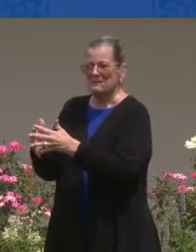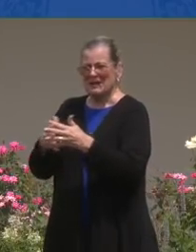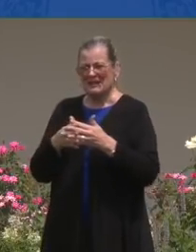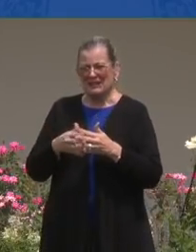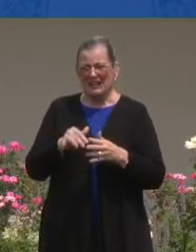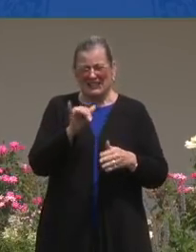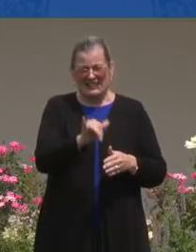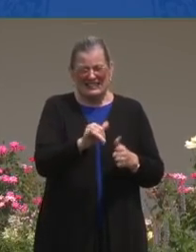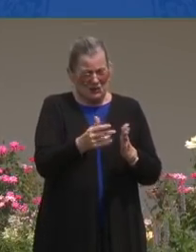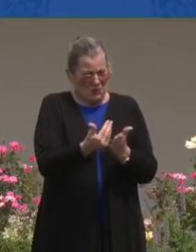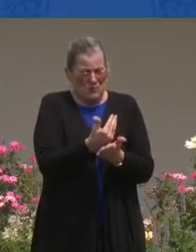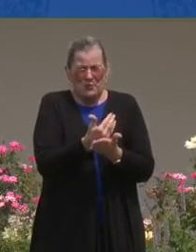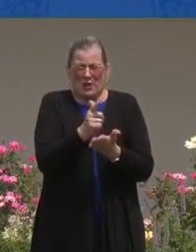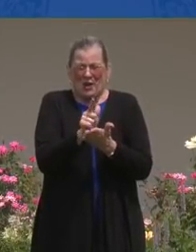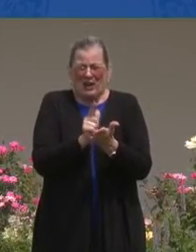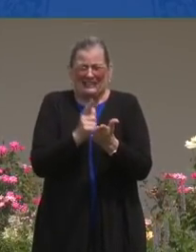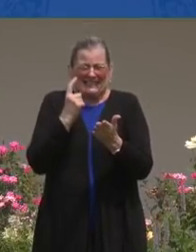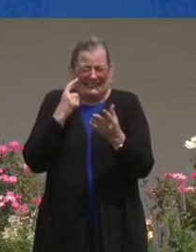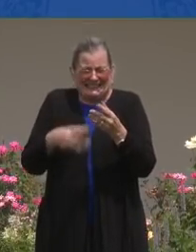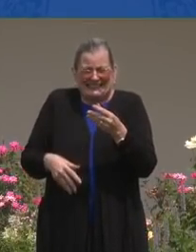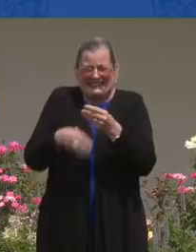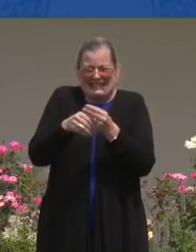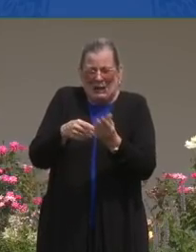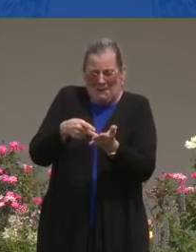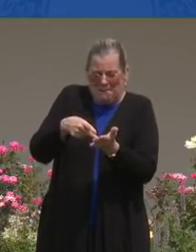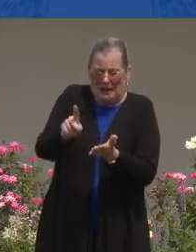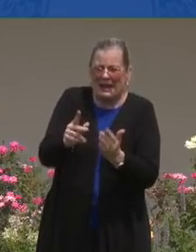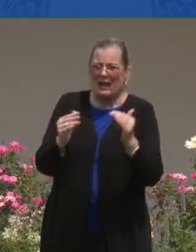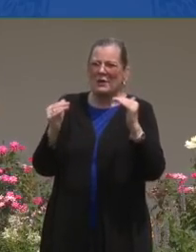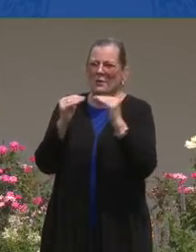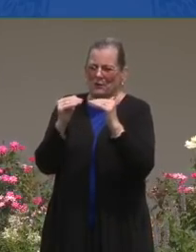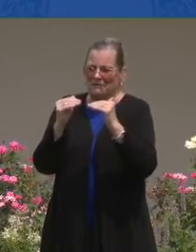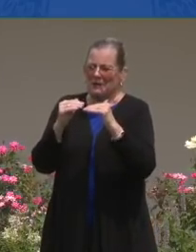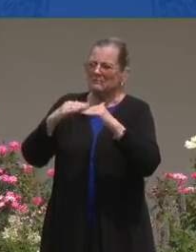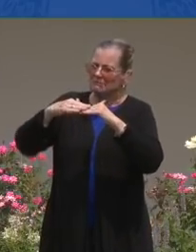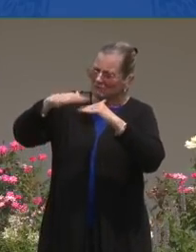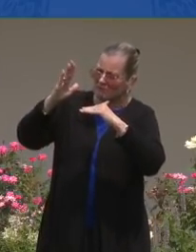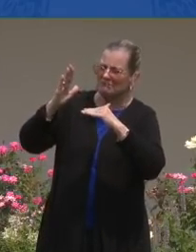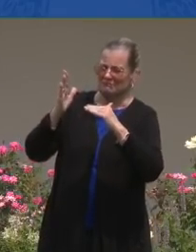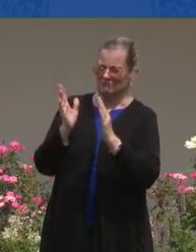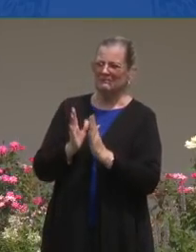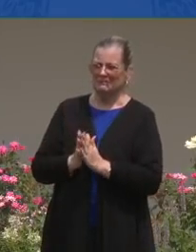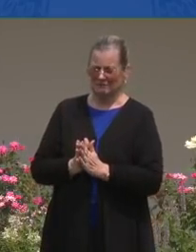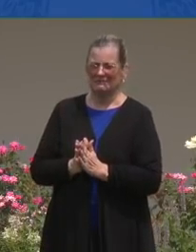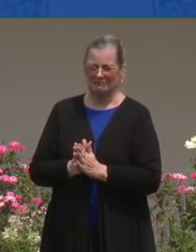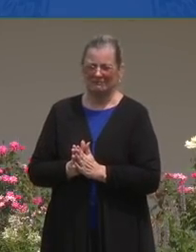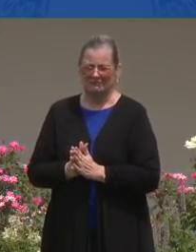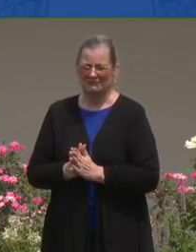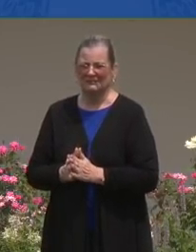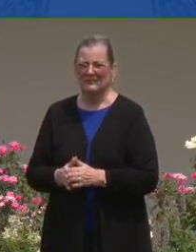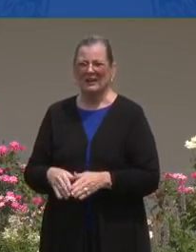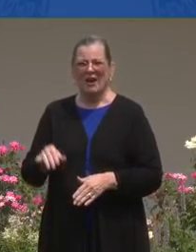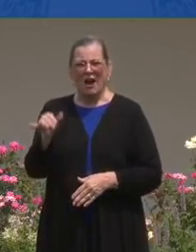In addition, I've also called on Congress to eliminate the discriminatory subminimum wage provisions --